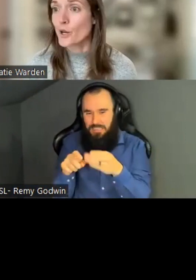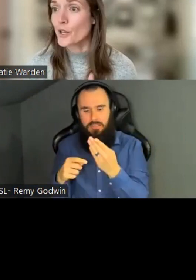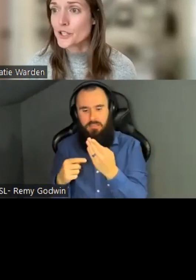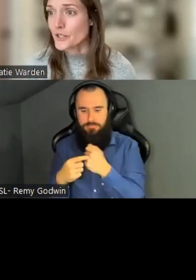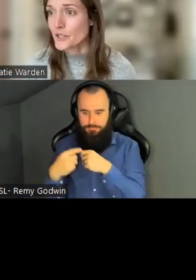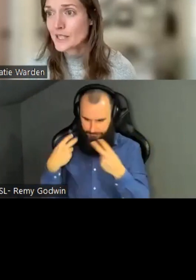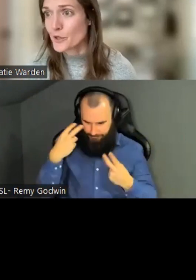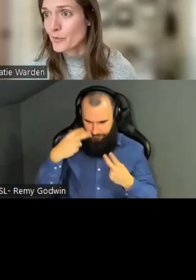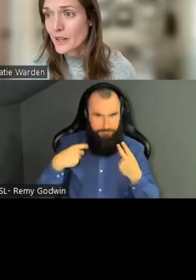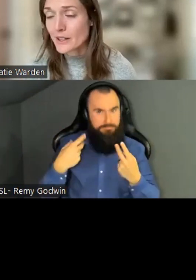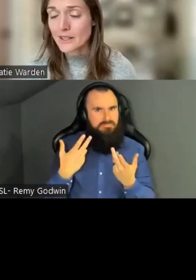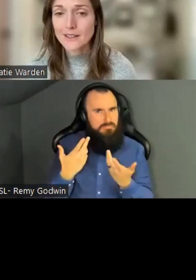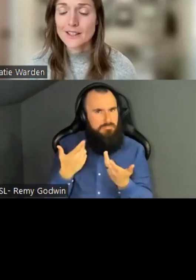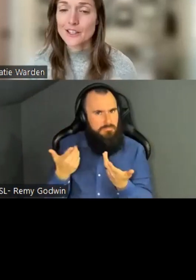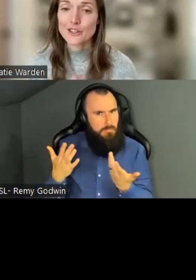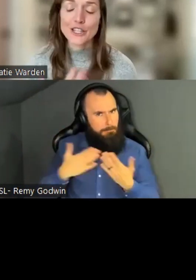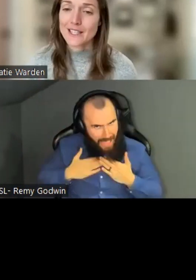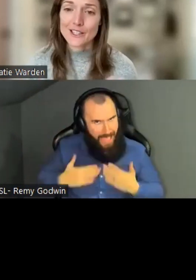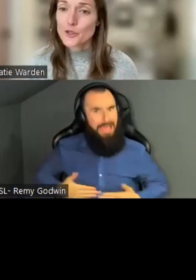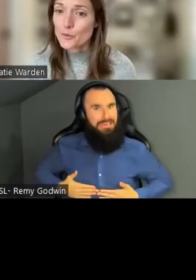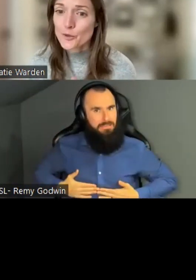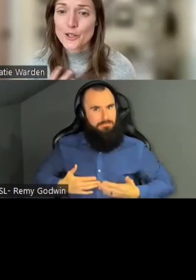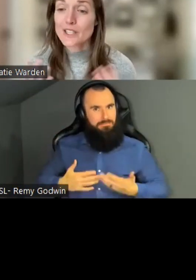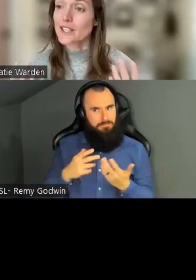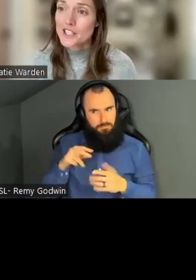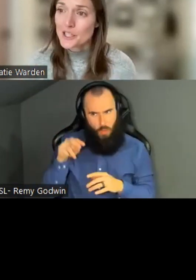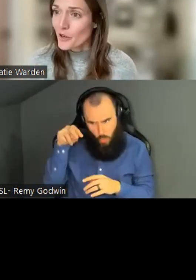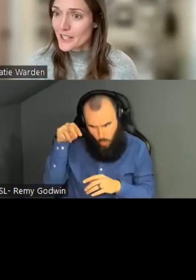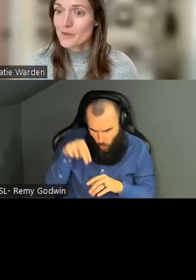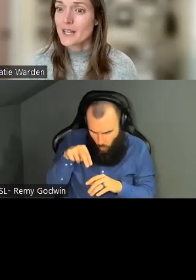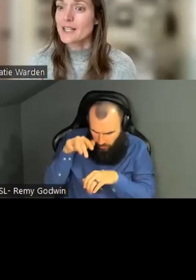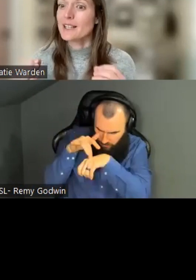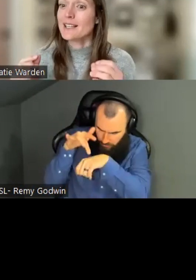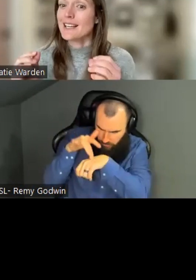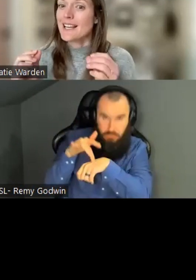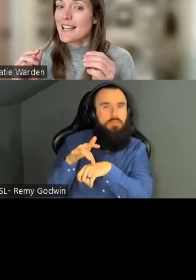Monitoring someone's body, looking at a tumor, touching a body, right?